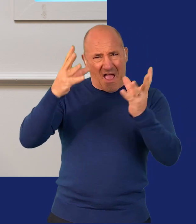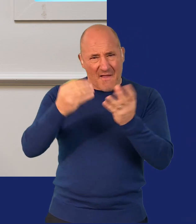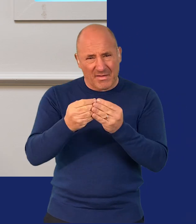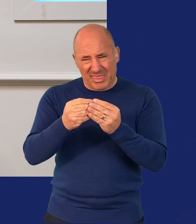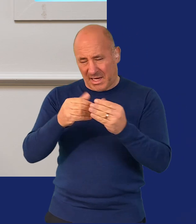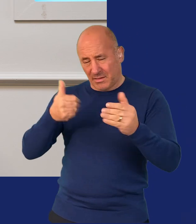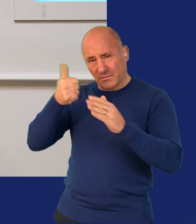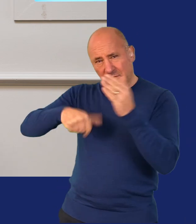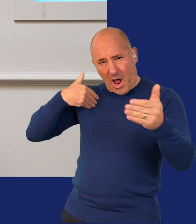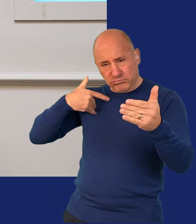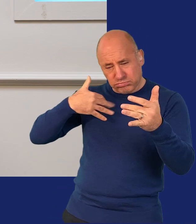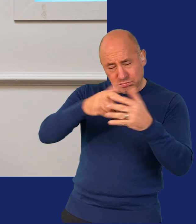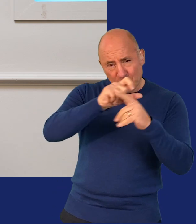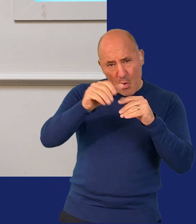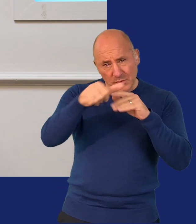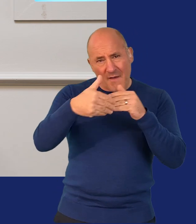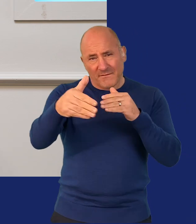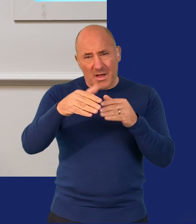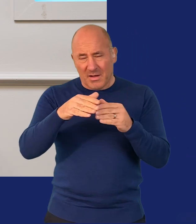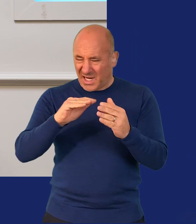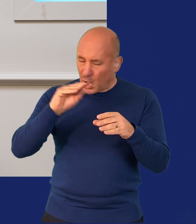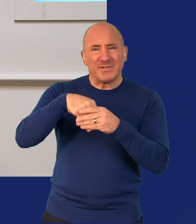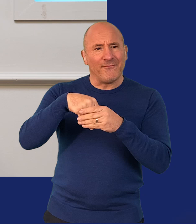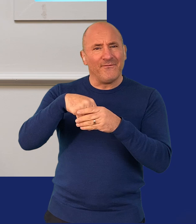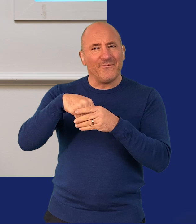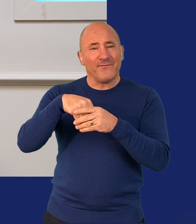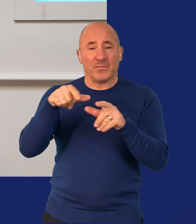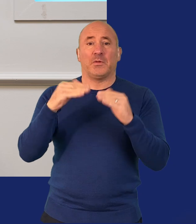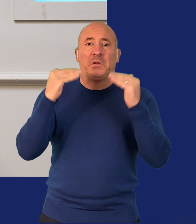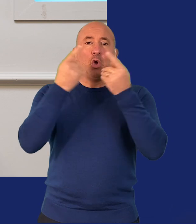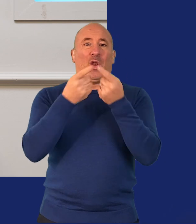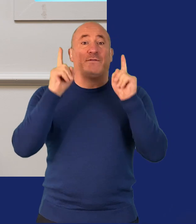And in higher education, they have this phrase 'from ad to grad', you know, from